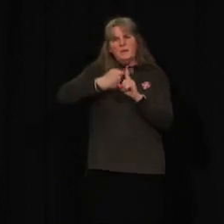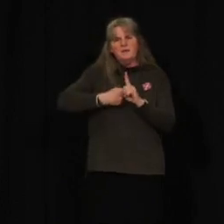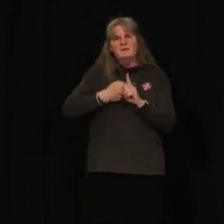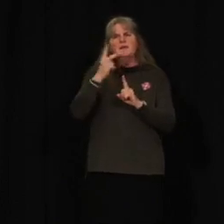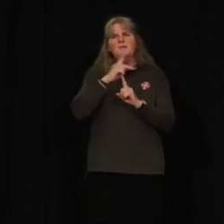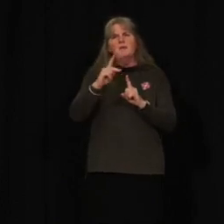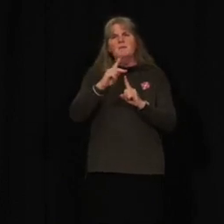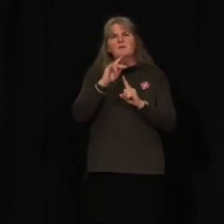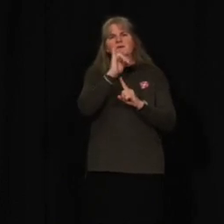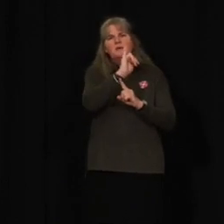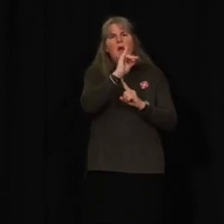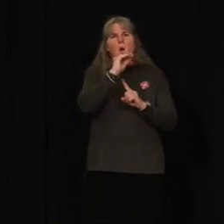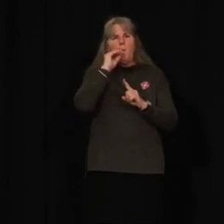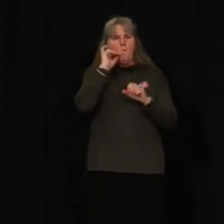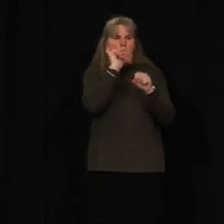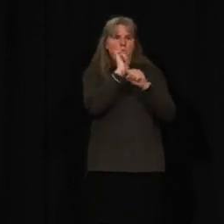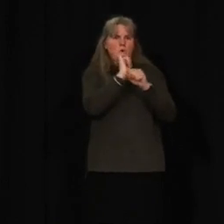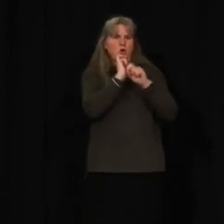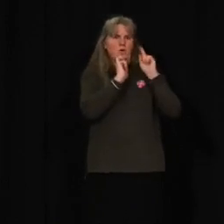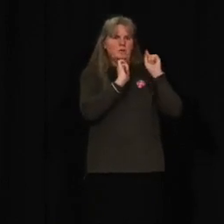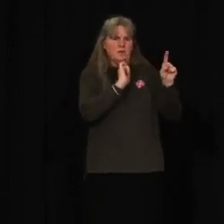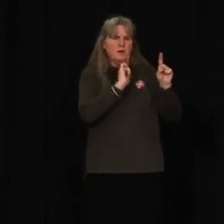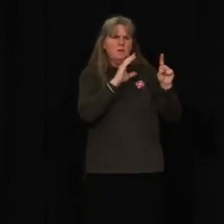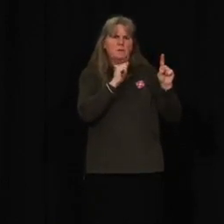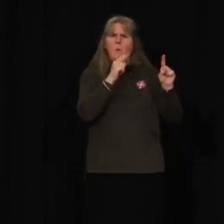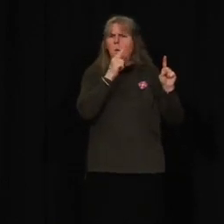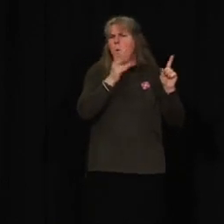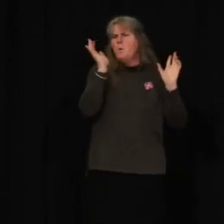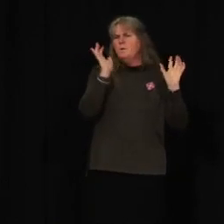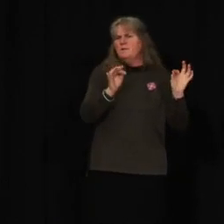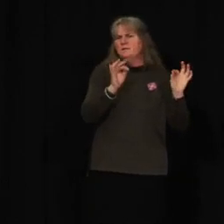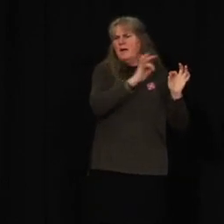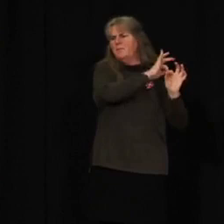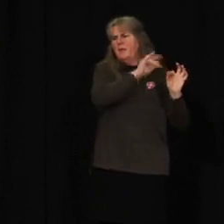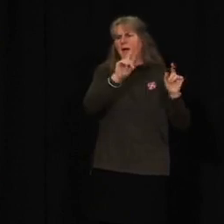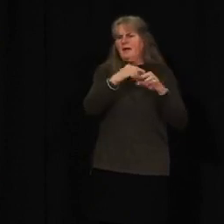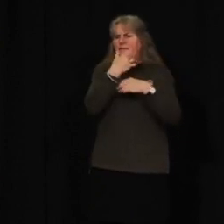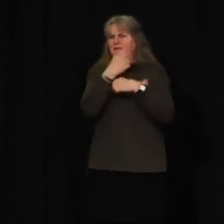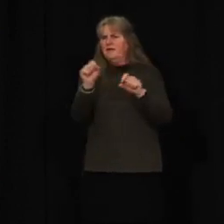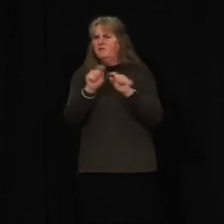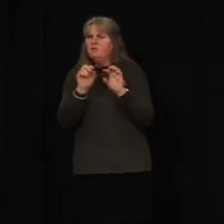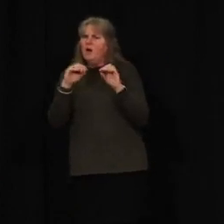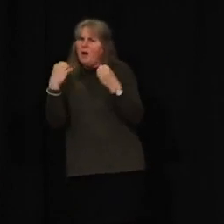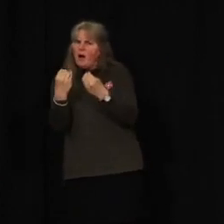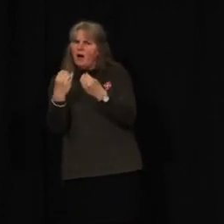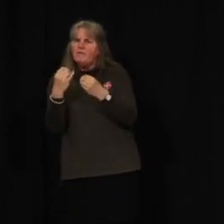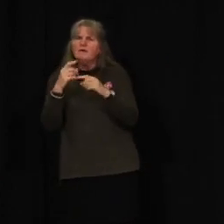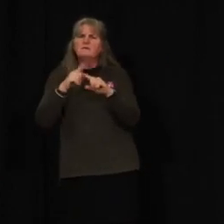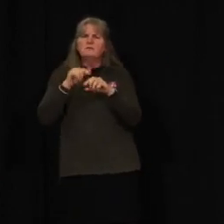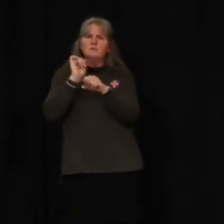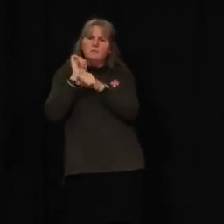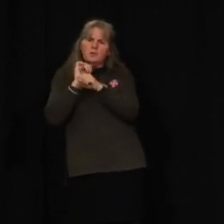up to employers now to decide that it is safe to return to the office or is an official